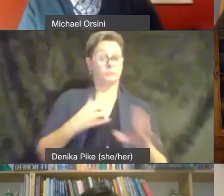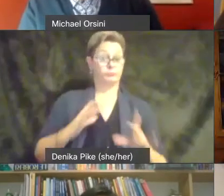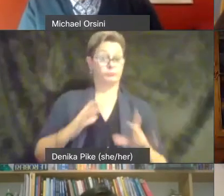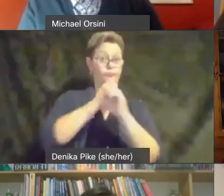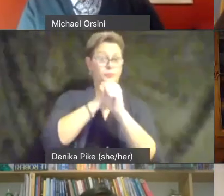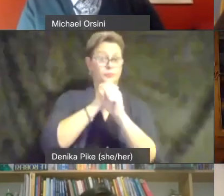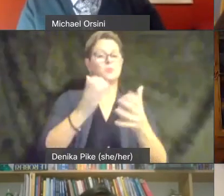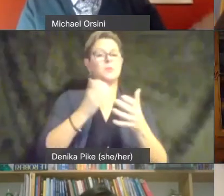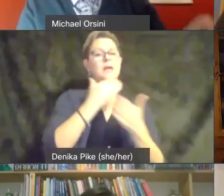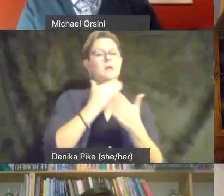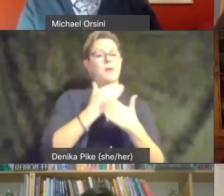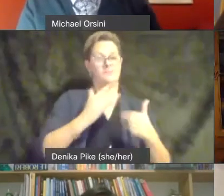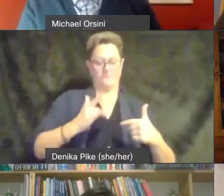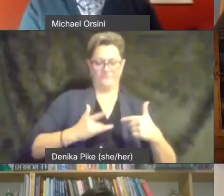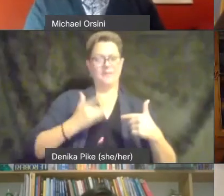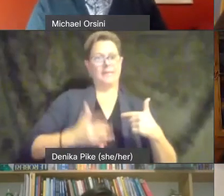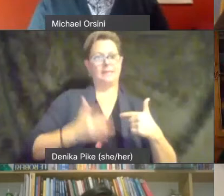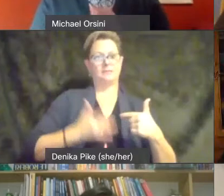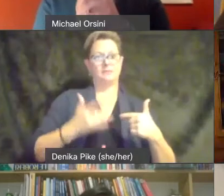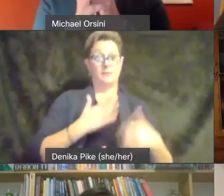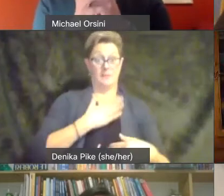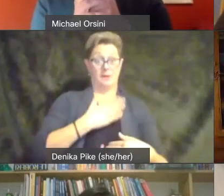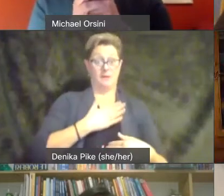Uh, not mine, but just feelings, I guess, in the sense that.